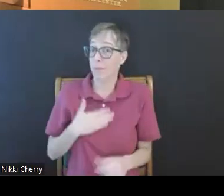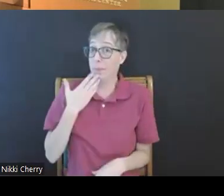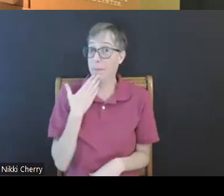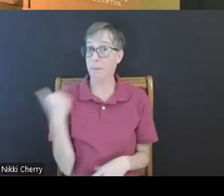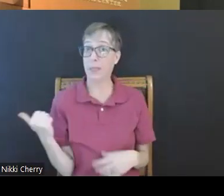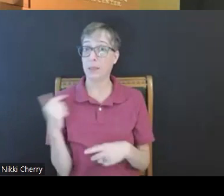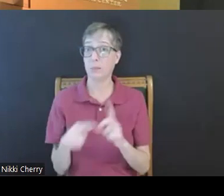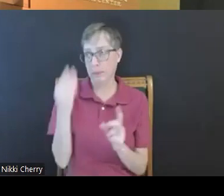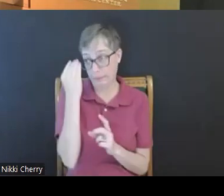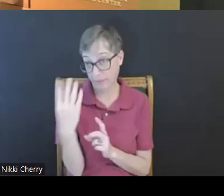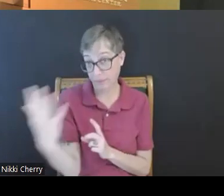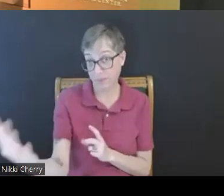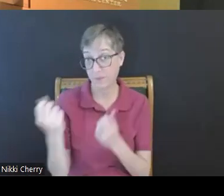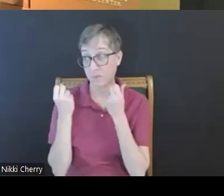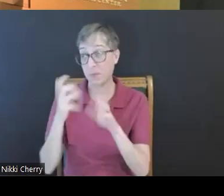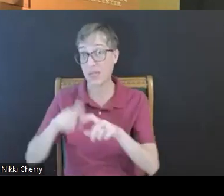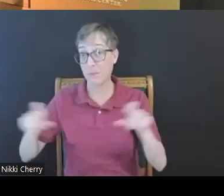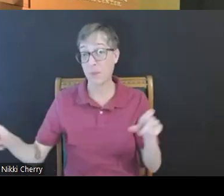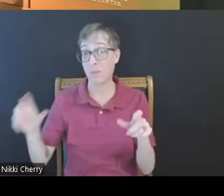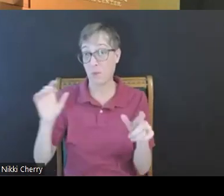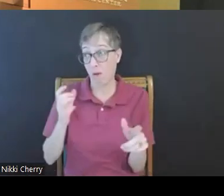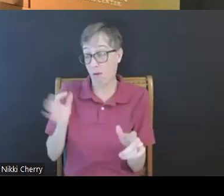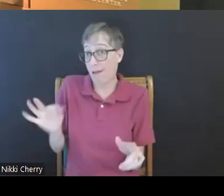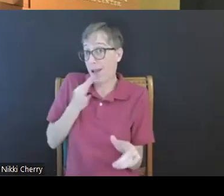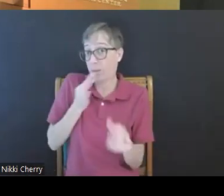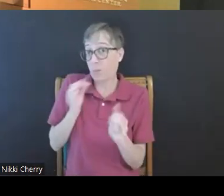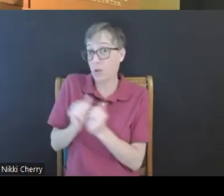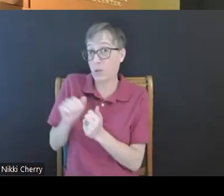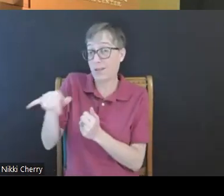people in our department who are perinatal Mental Health Specialists I'm going to see if we can get